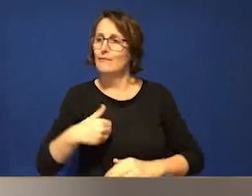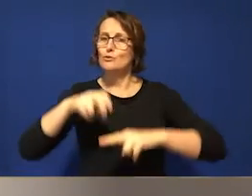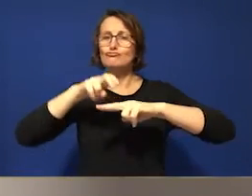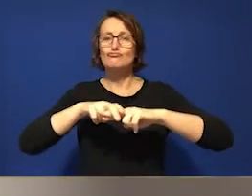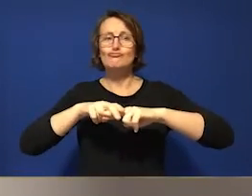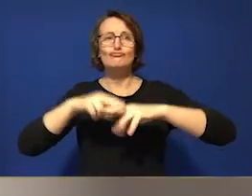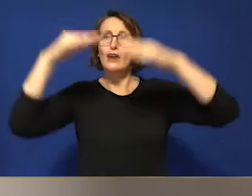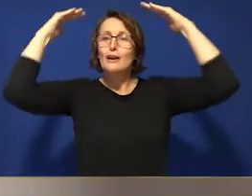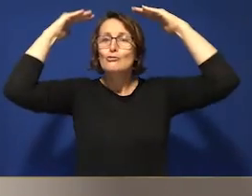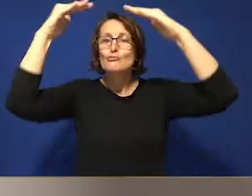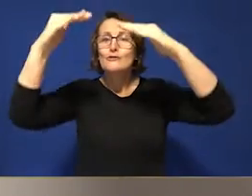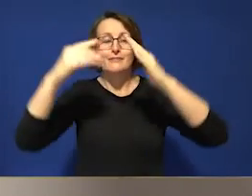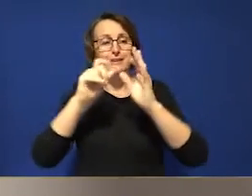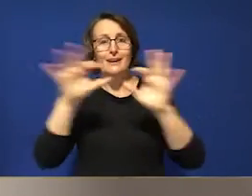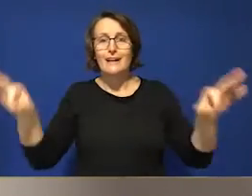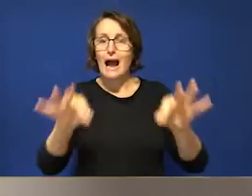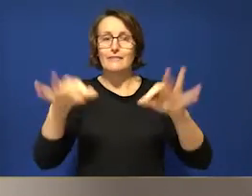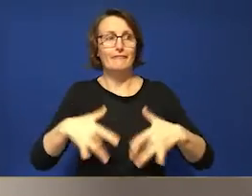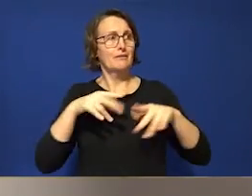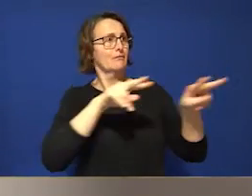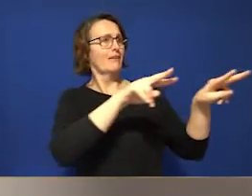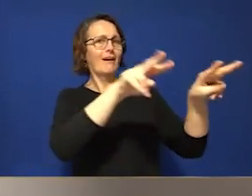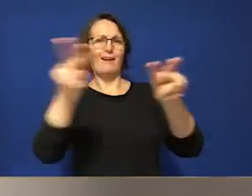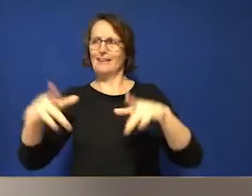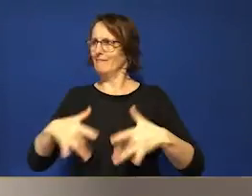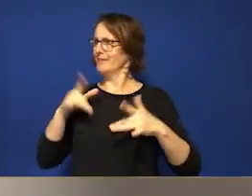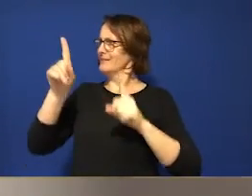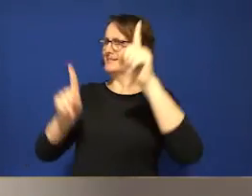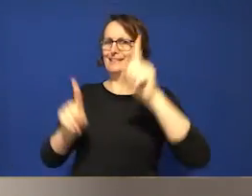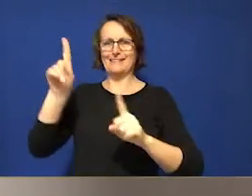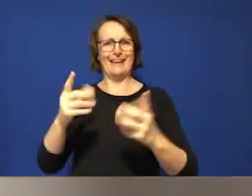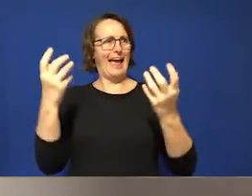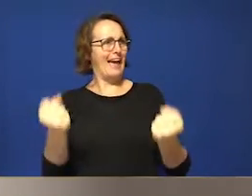you feel like you're within the city, you feel this sort of sense of being in the city